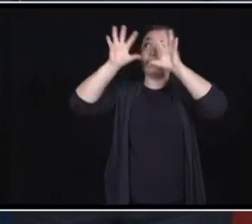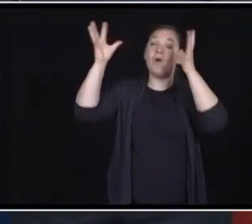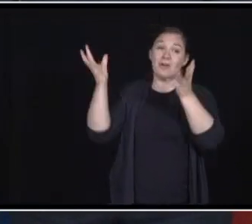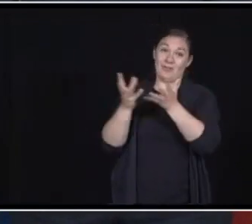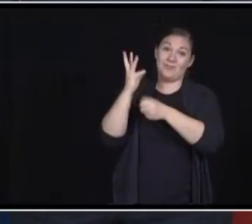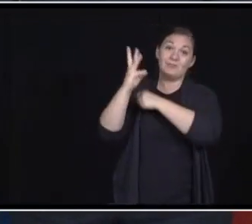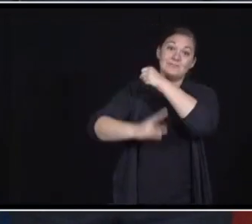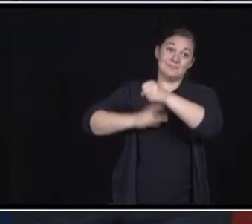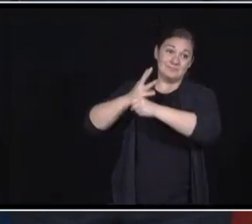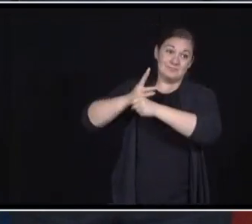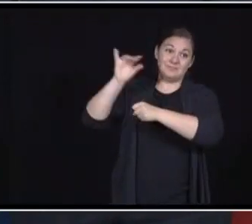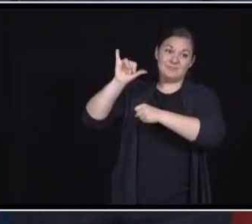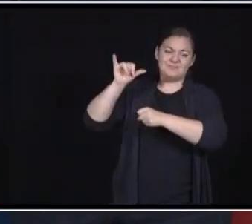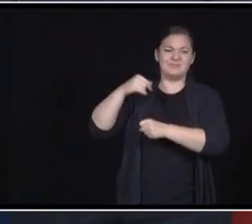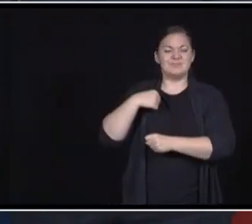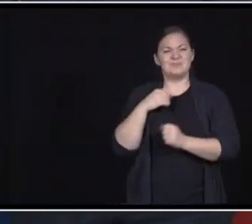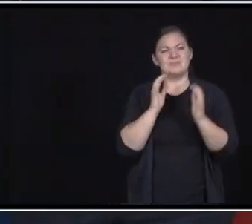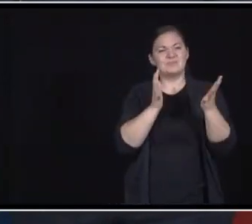over at Roach, he checked me this morning.